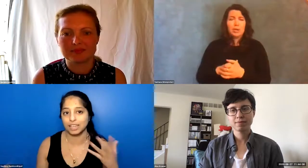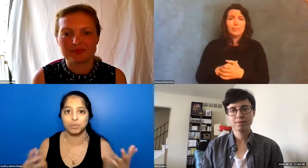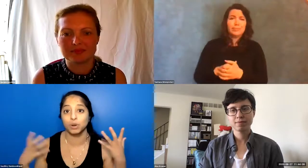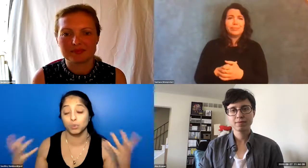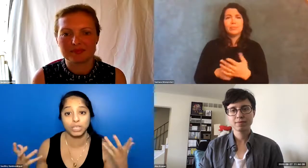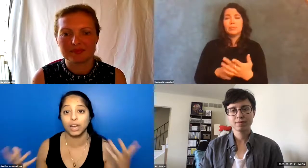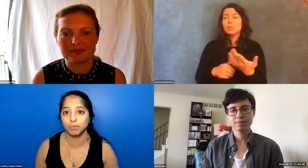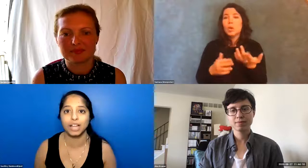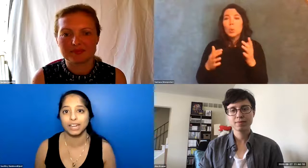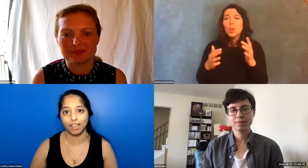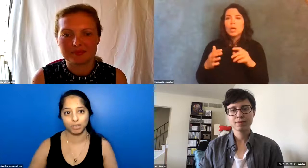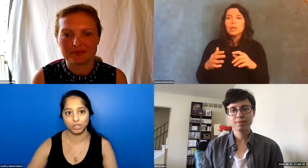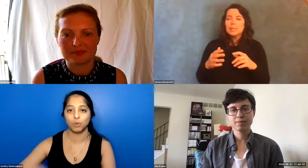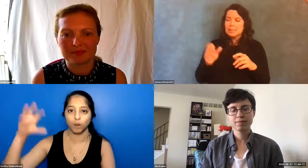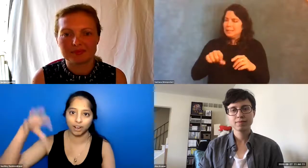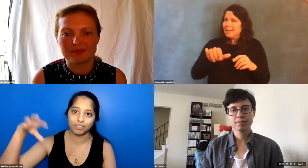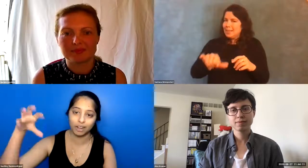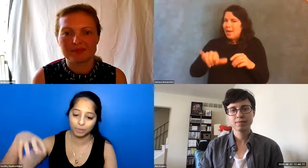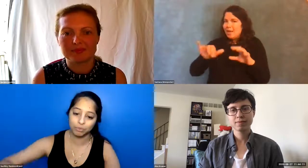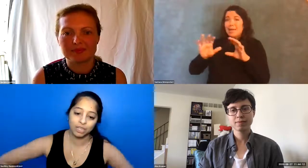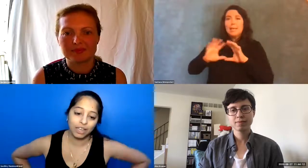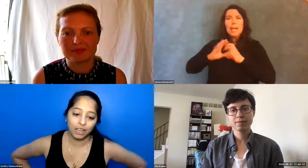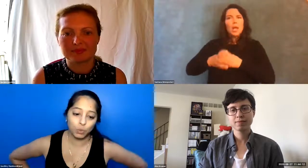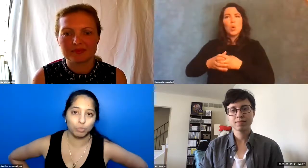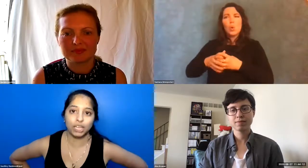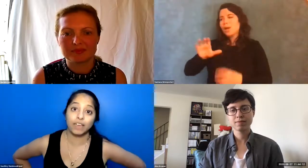be a harmful ideology that we're putting on a language.